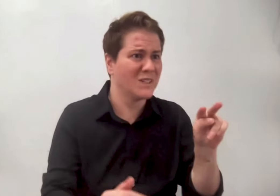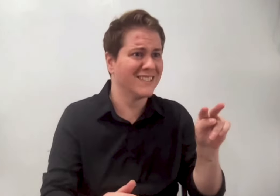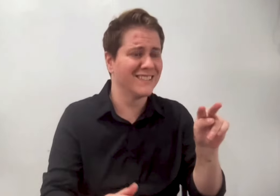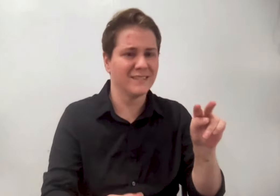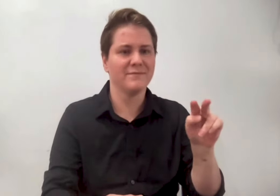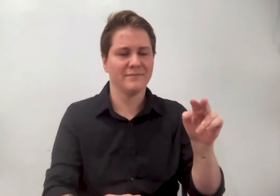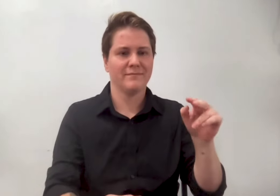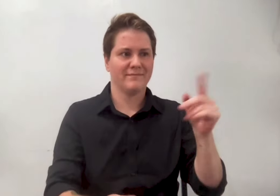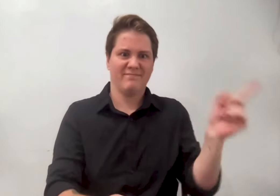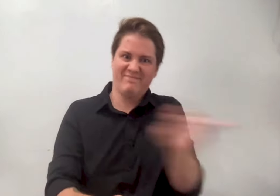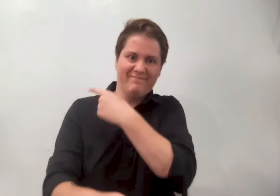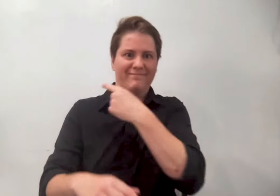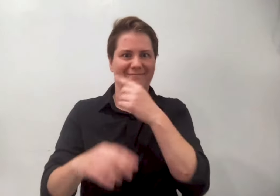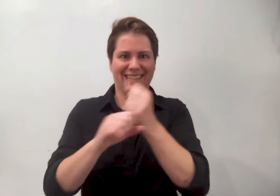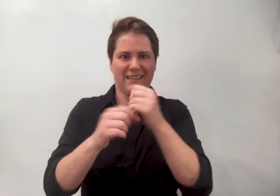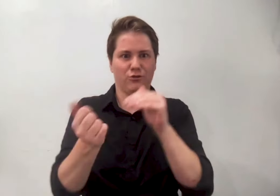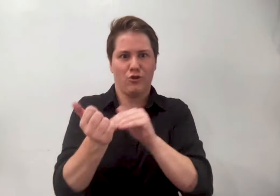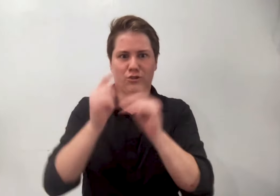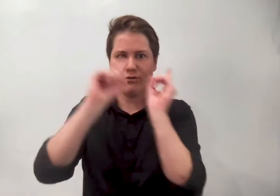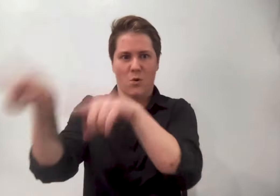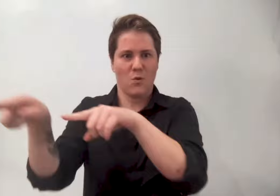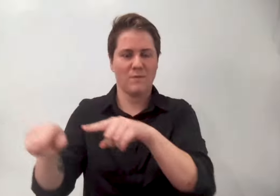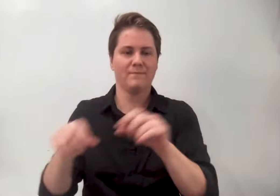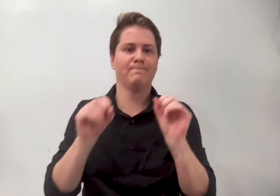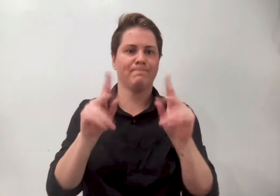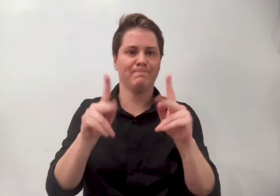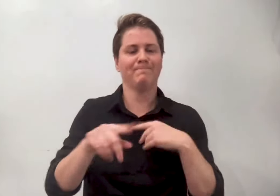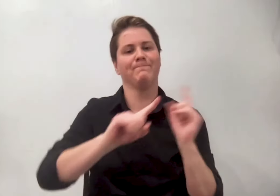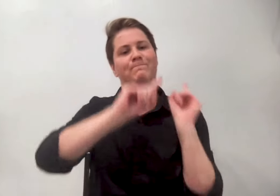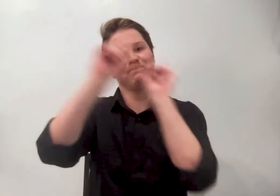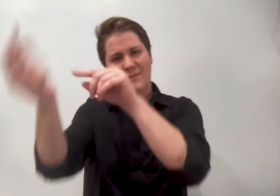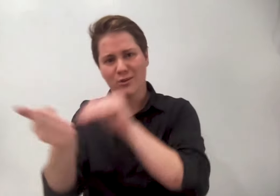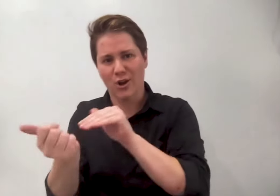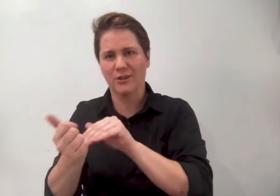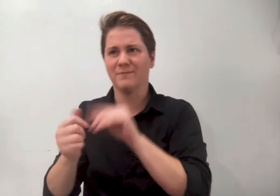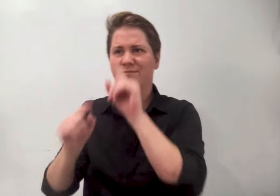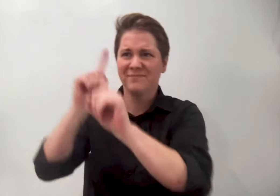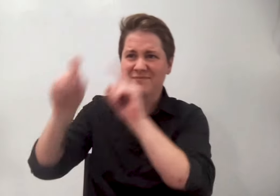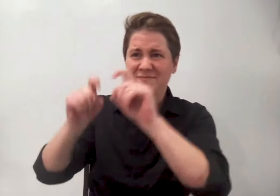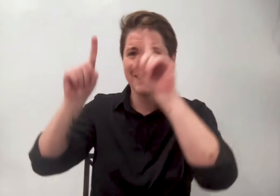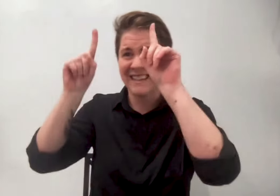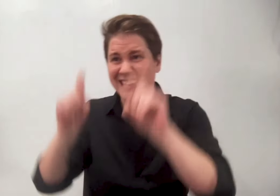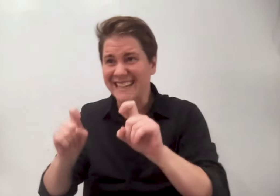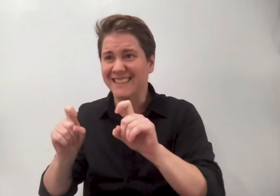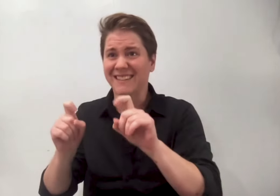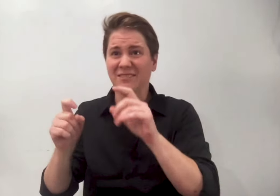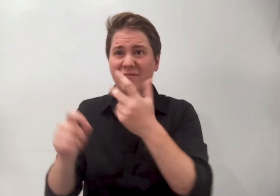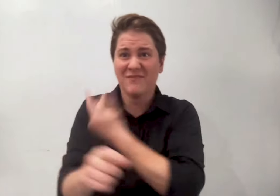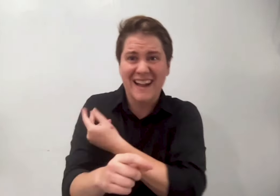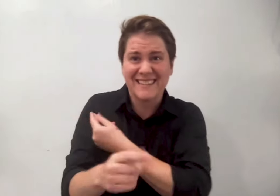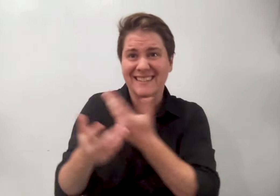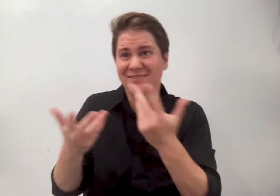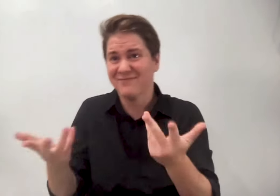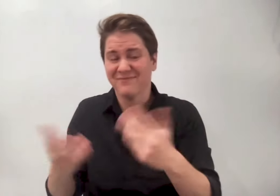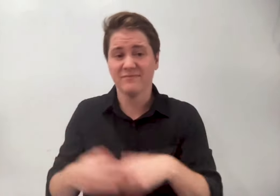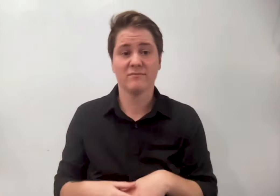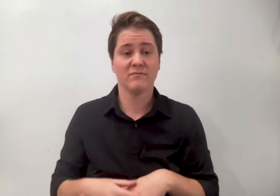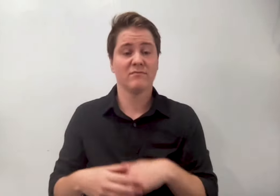I was shocked by the news and decided to go see my doctor. I asked my doctor about my testing and vaccination options.